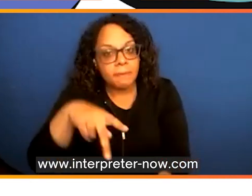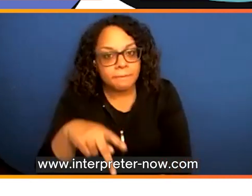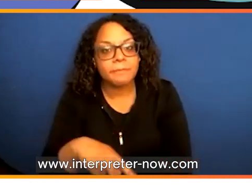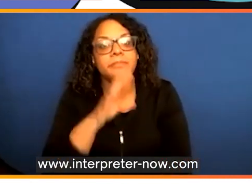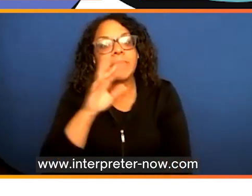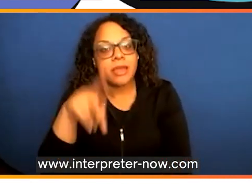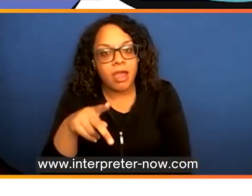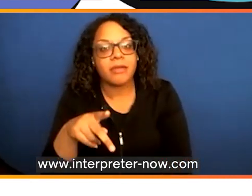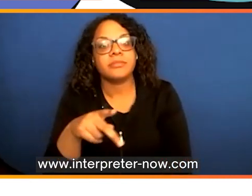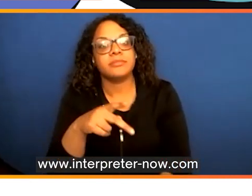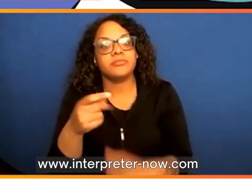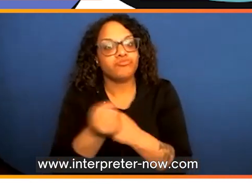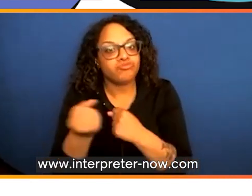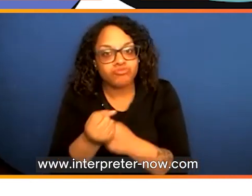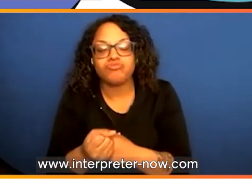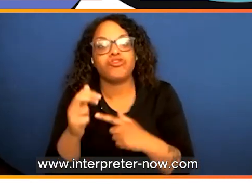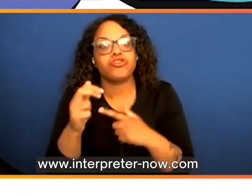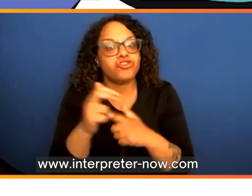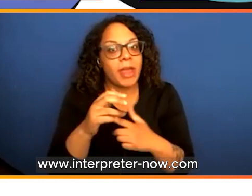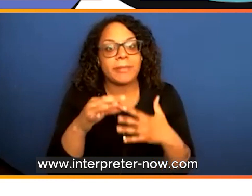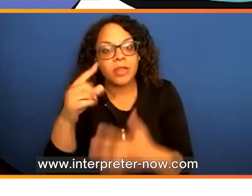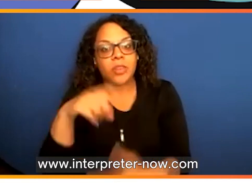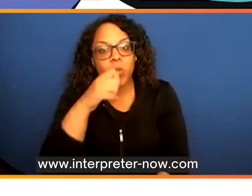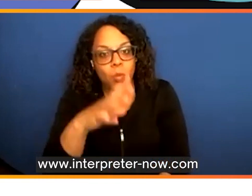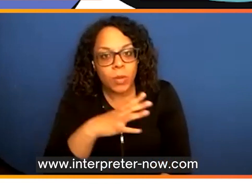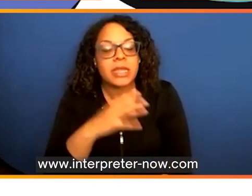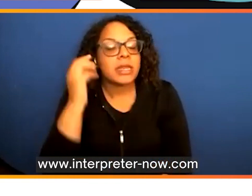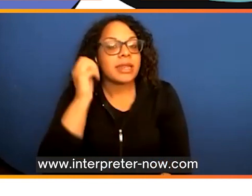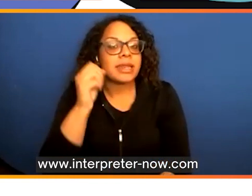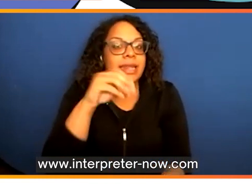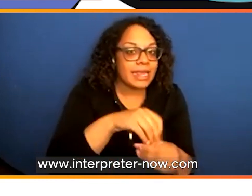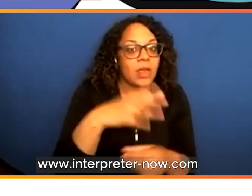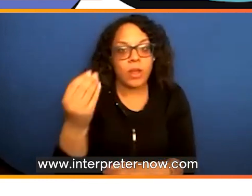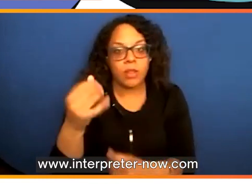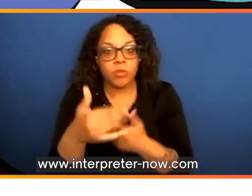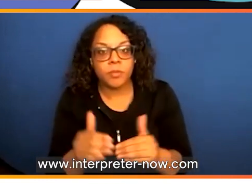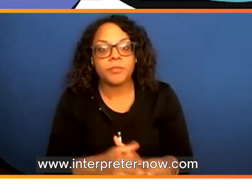I'll give an example. When I'm out at the happy hours or the conferences, or the hotel